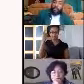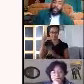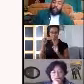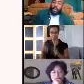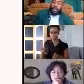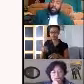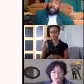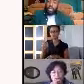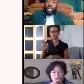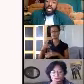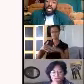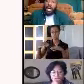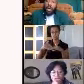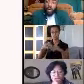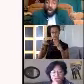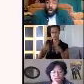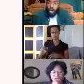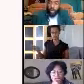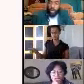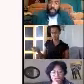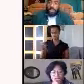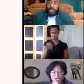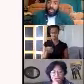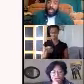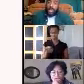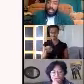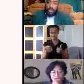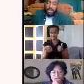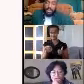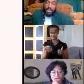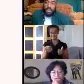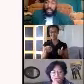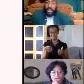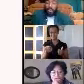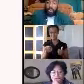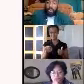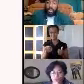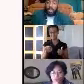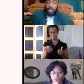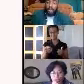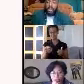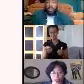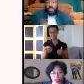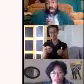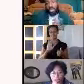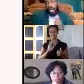then we will be, we are on our way to an anti-racist organization. We're going to talk a little